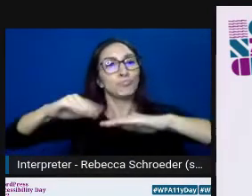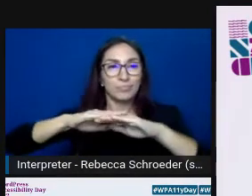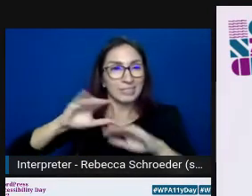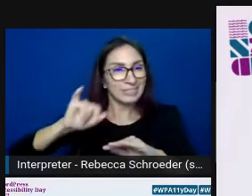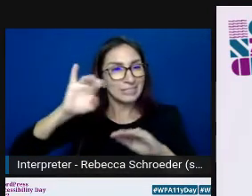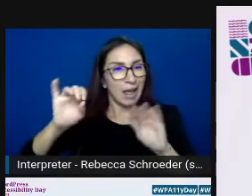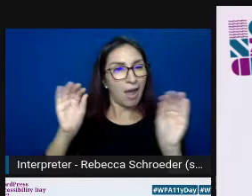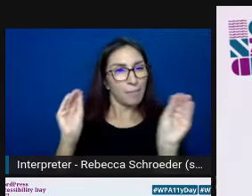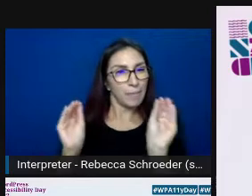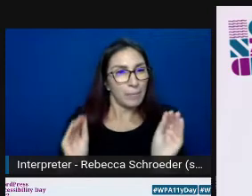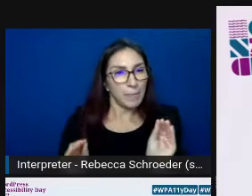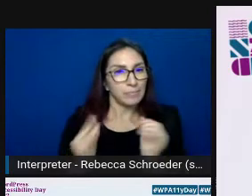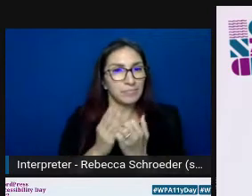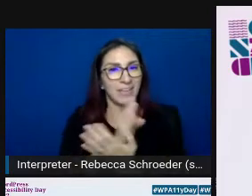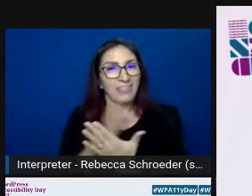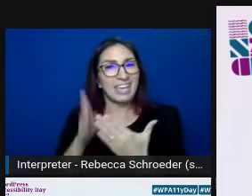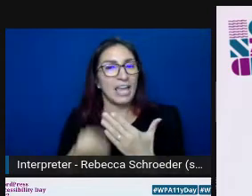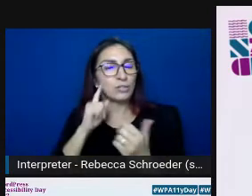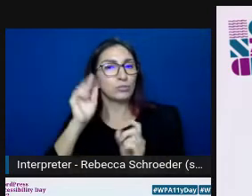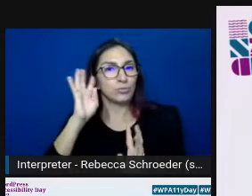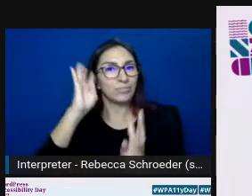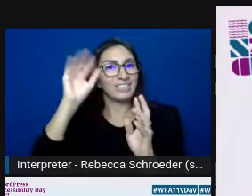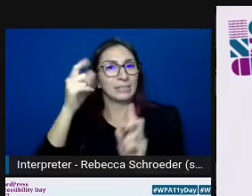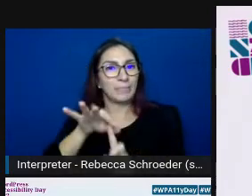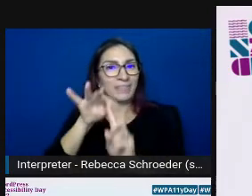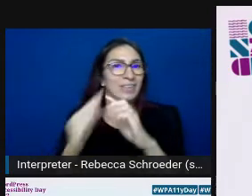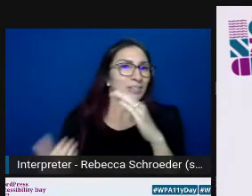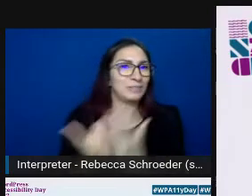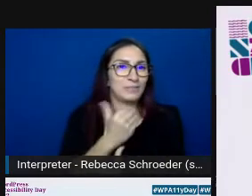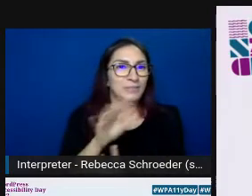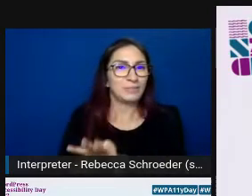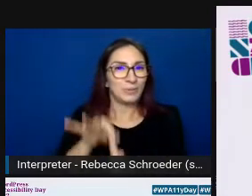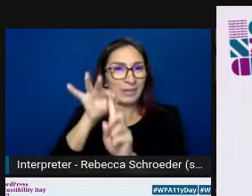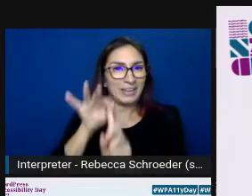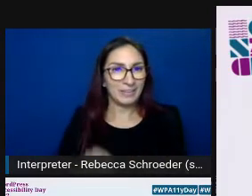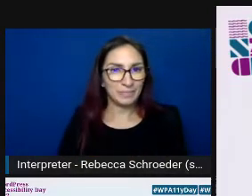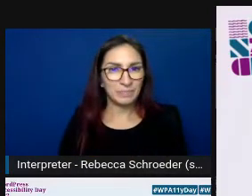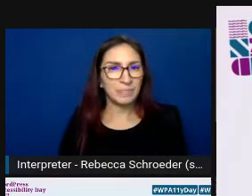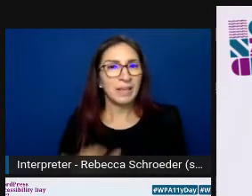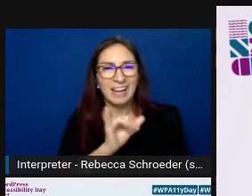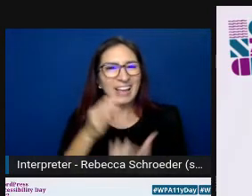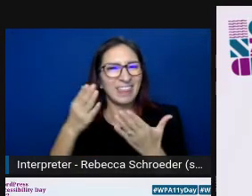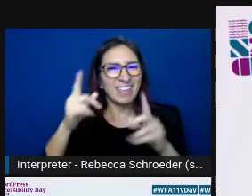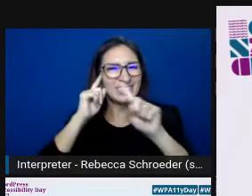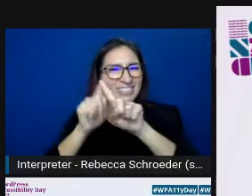Much like this GIF of building the car, you take this blueprint